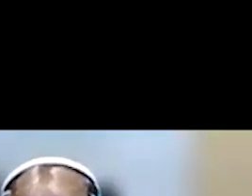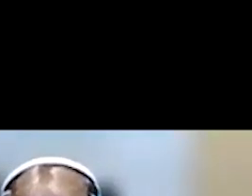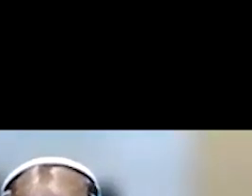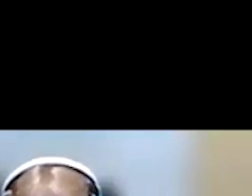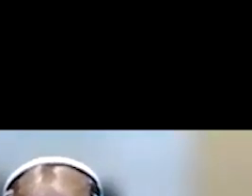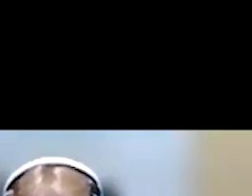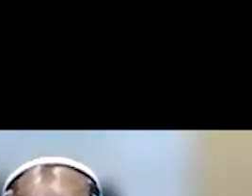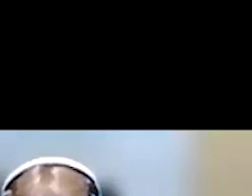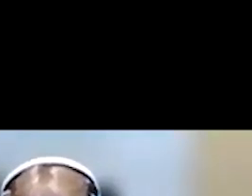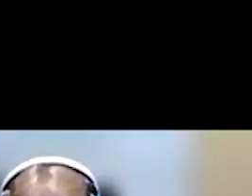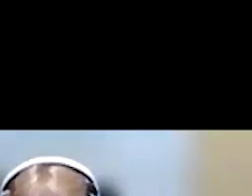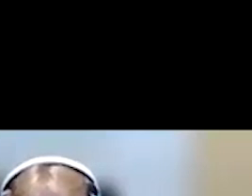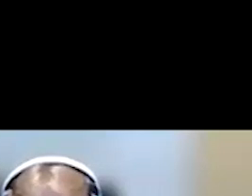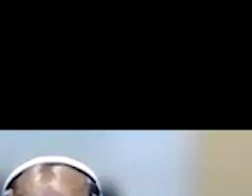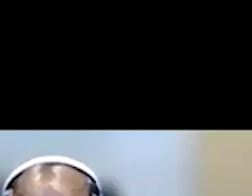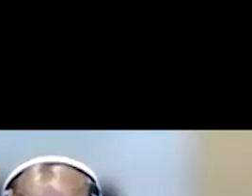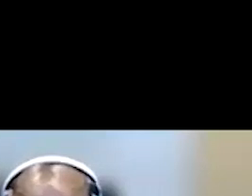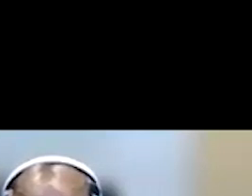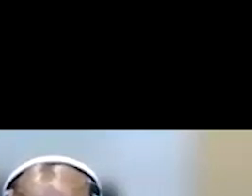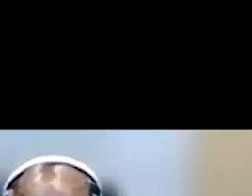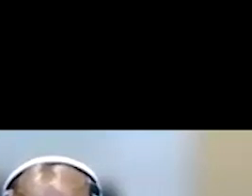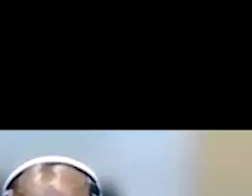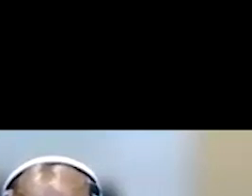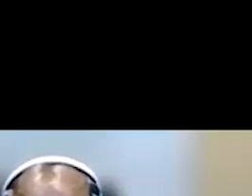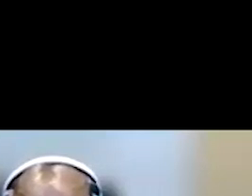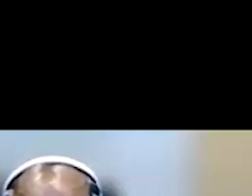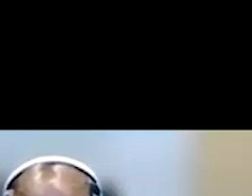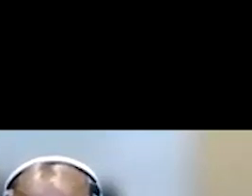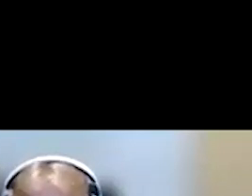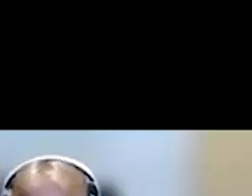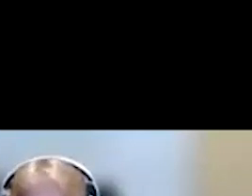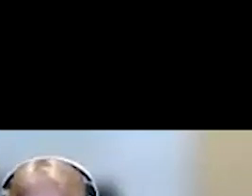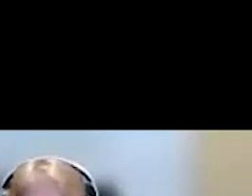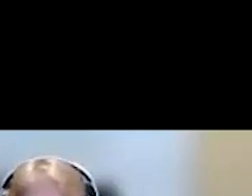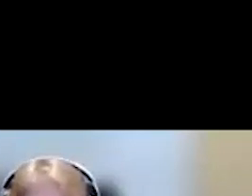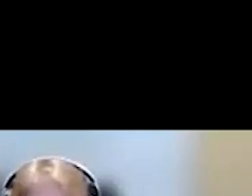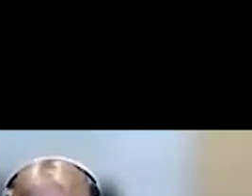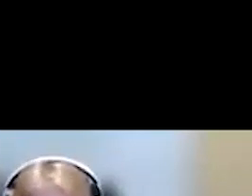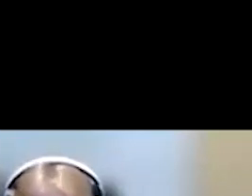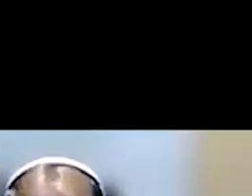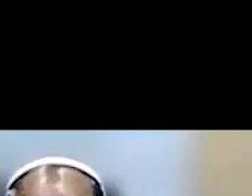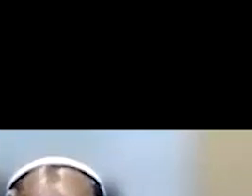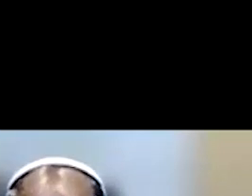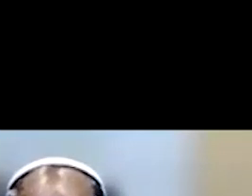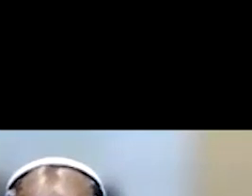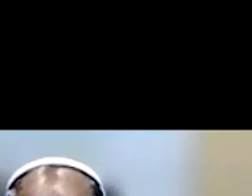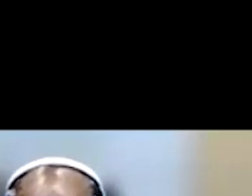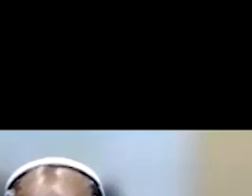So if you have multiple office hours that you're doing online, that's great. That's very convenient for your students.